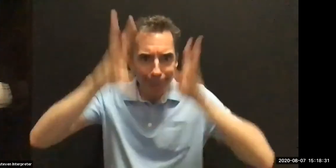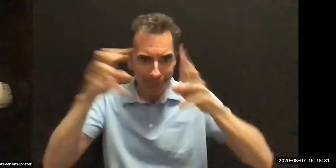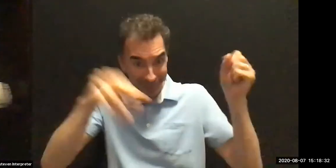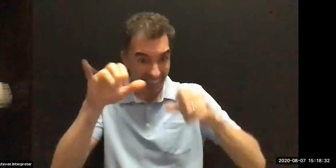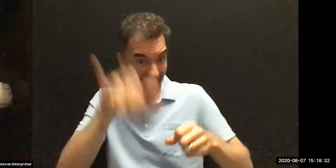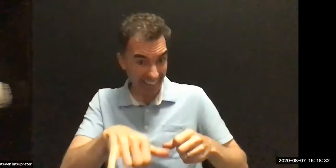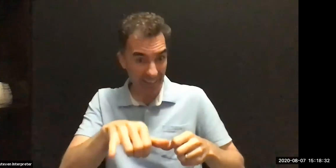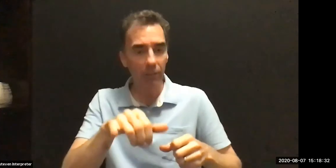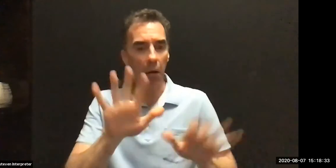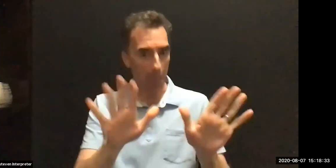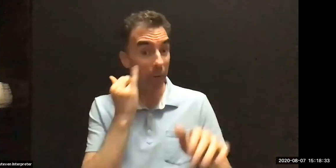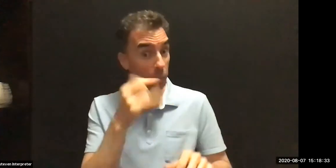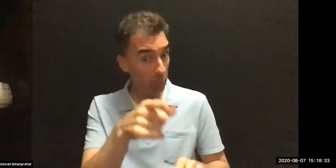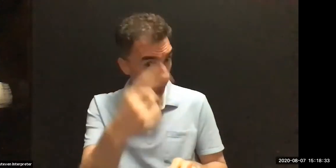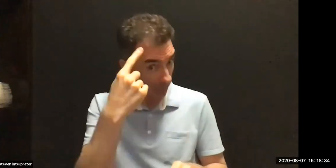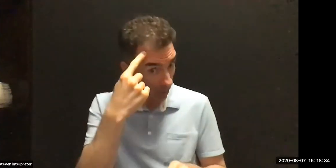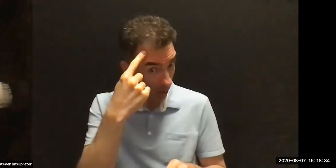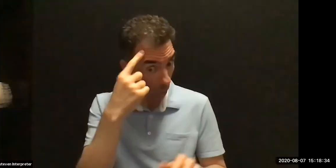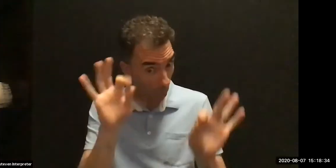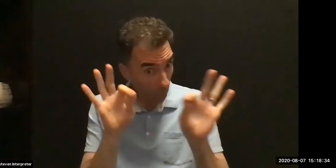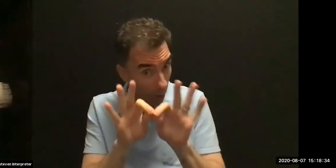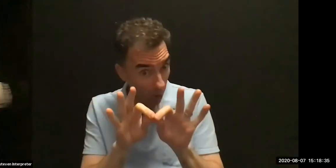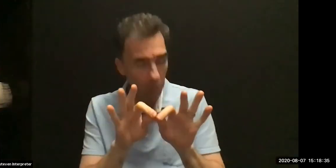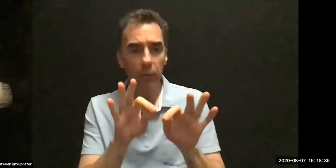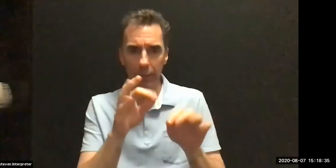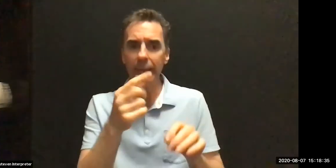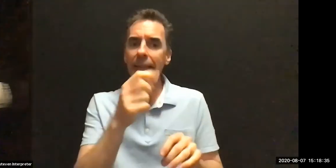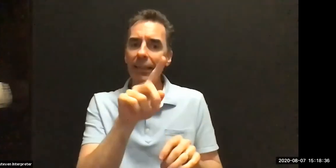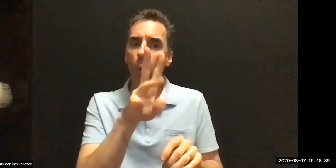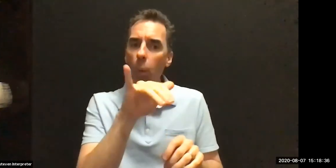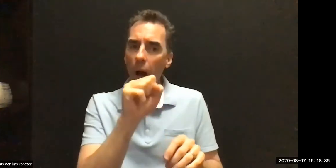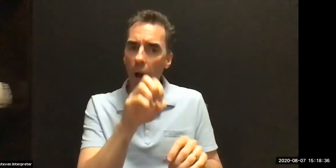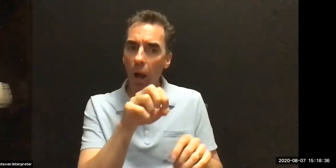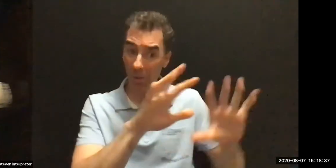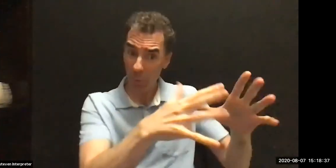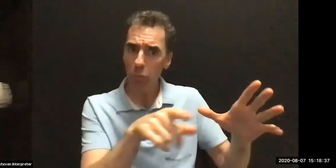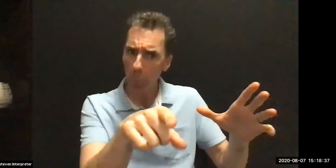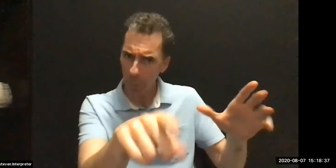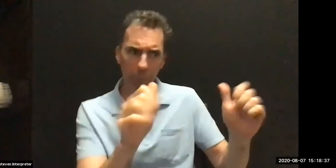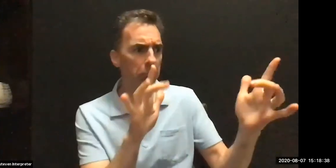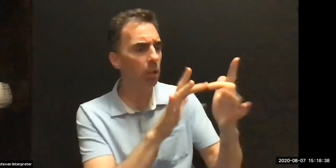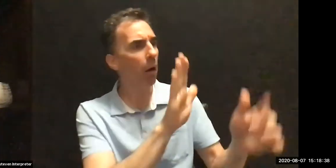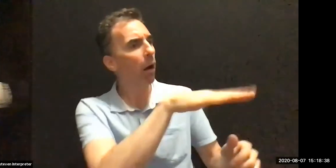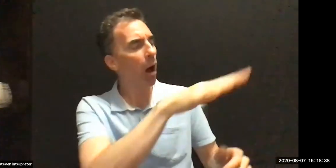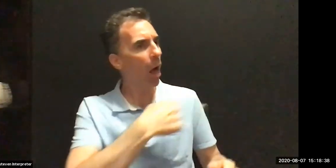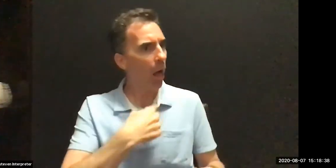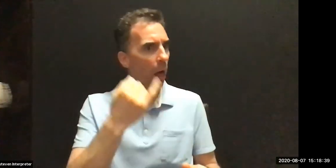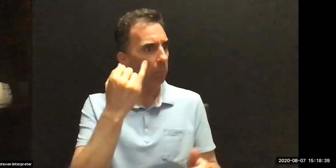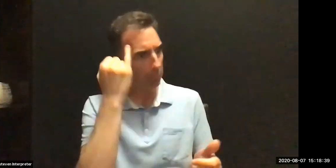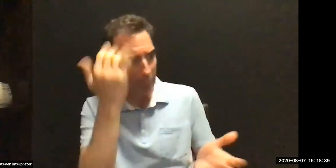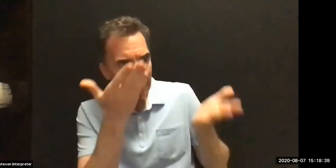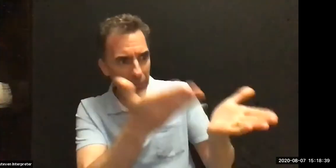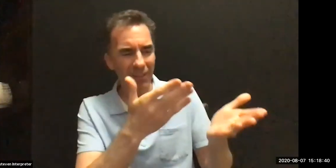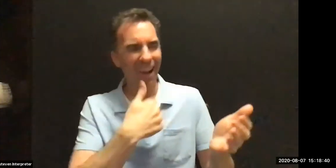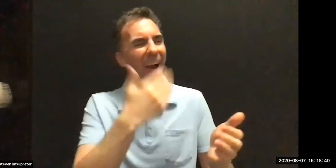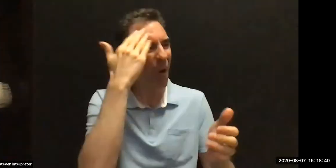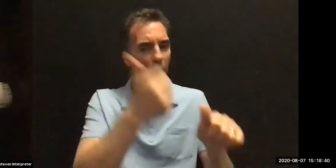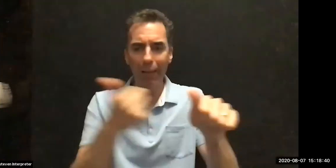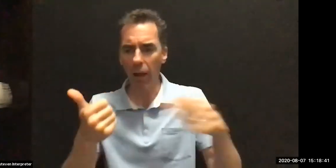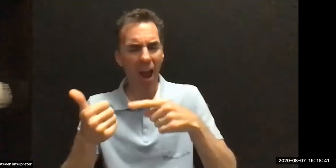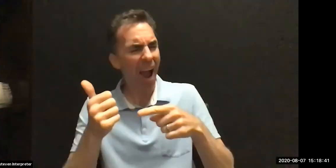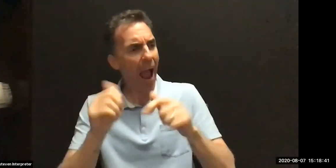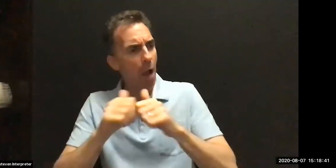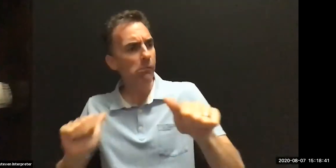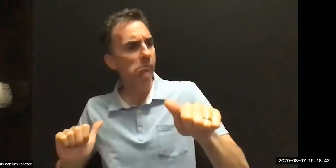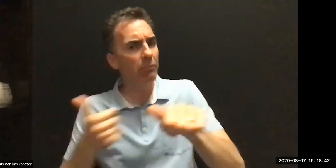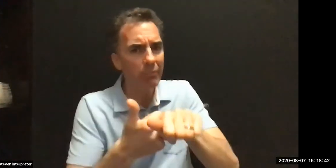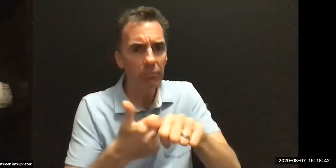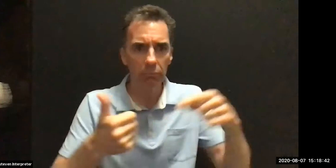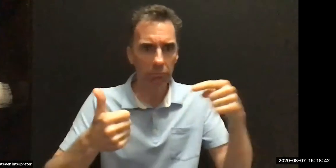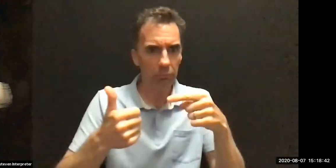Channelle Charest: If you feel compelled to connect with someone from Geek wise to just talk through where you see the biggest gaps being and maybe what the, the simplest solution to start with could be